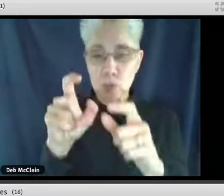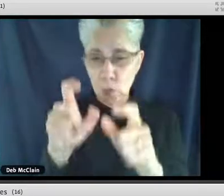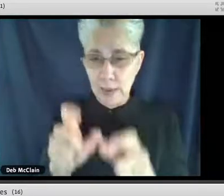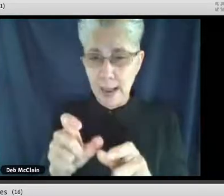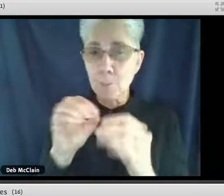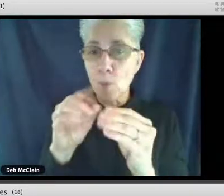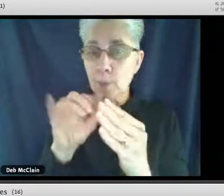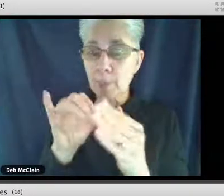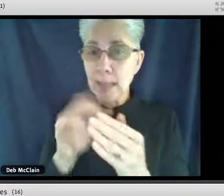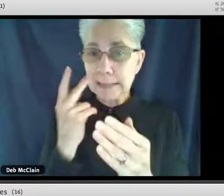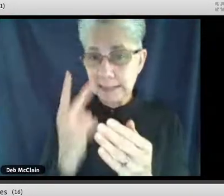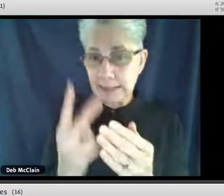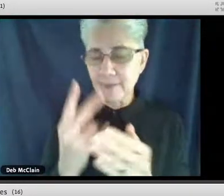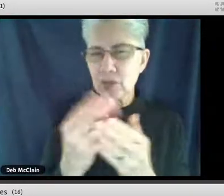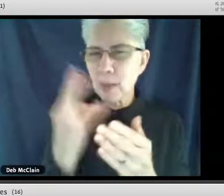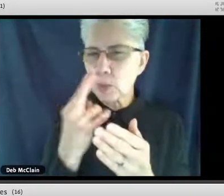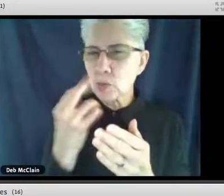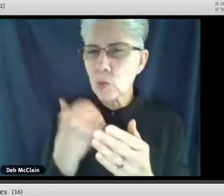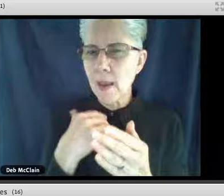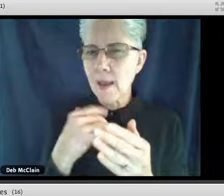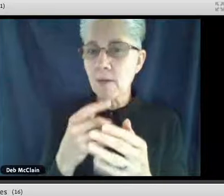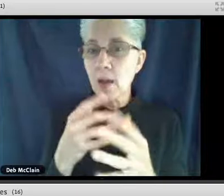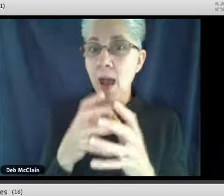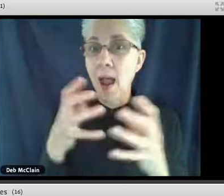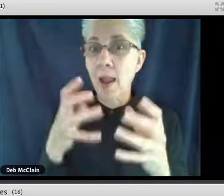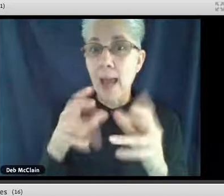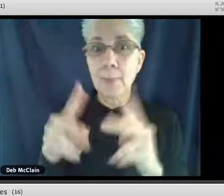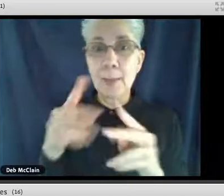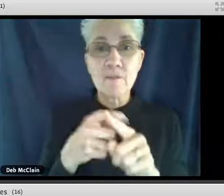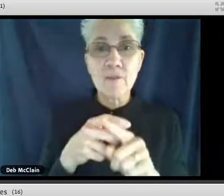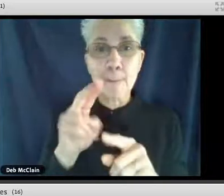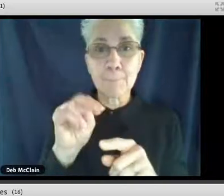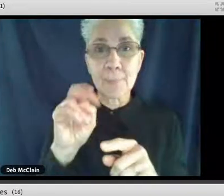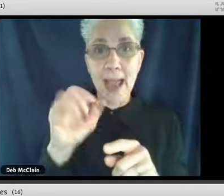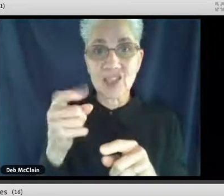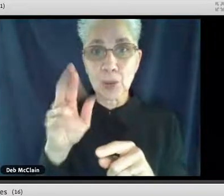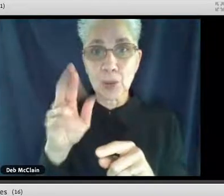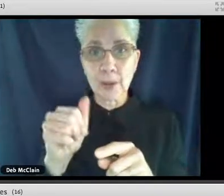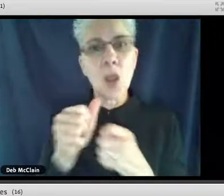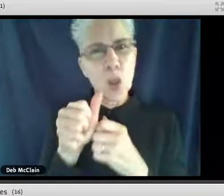and for some reason you have a large following in Nigeria. That's what you're going to get from that kind of information.